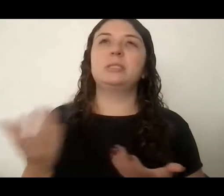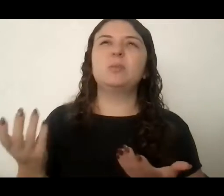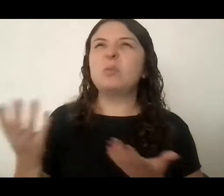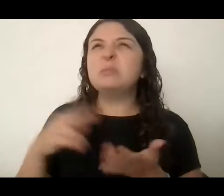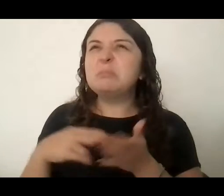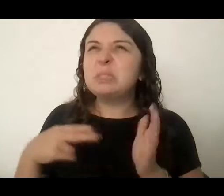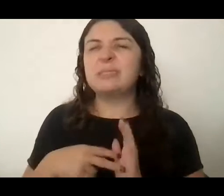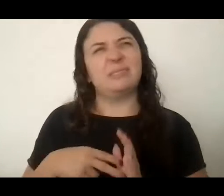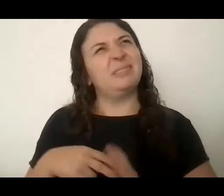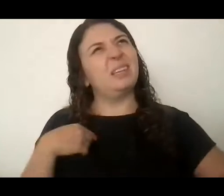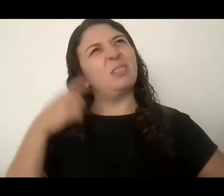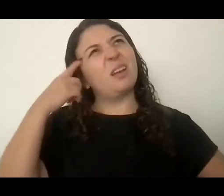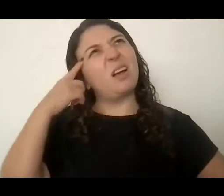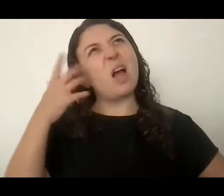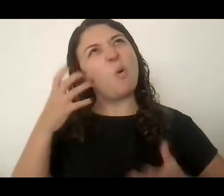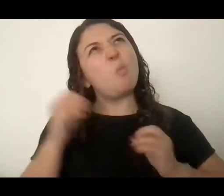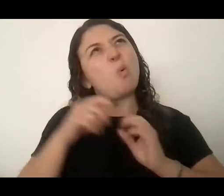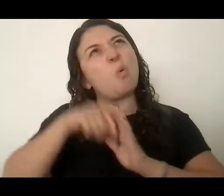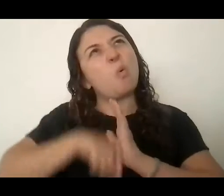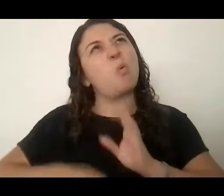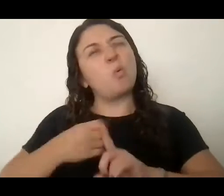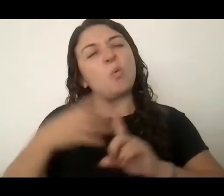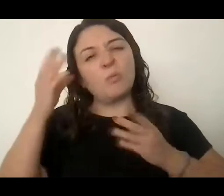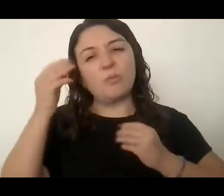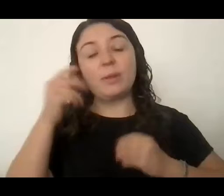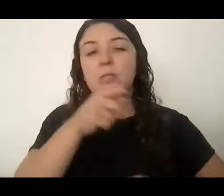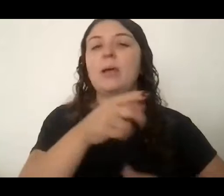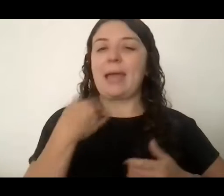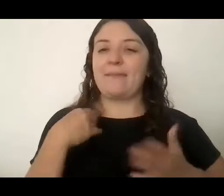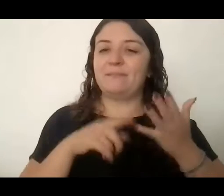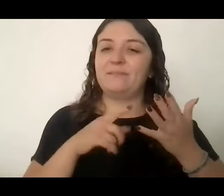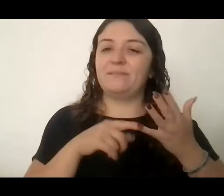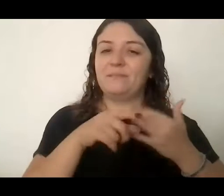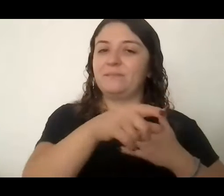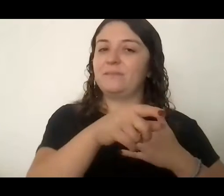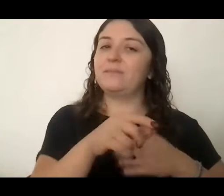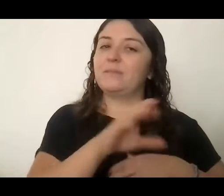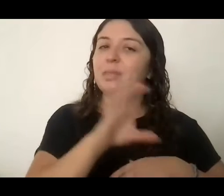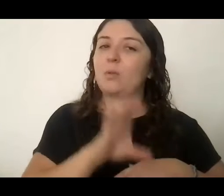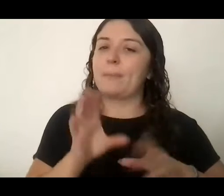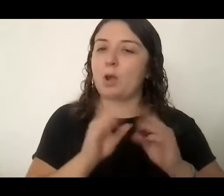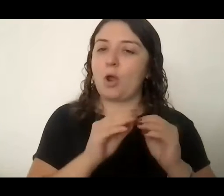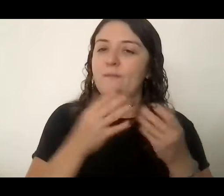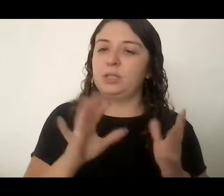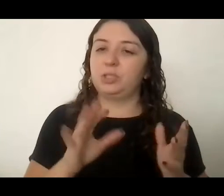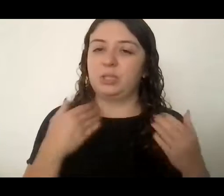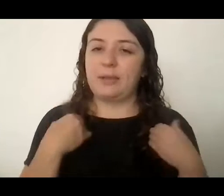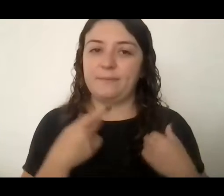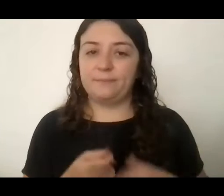I wish I could get a little bit more info about this, we've got a whole webinar about that topic.